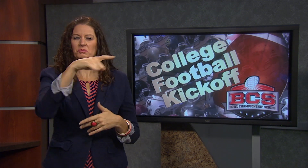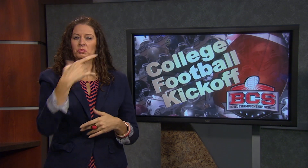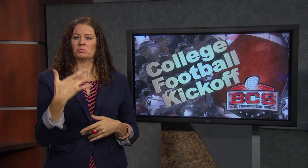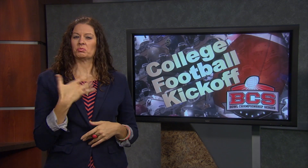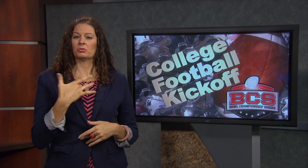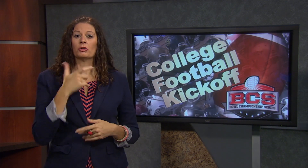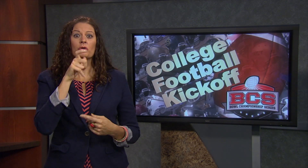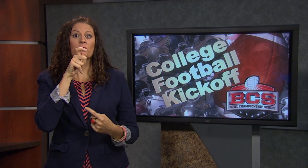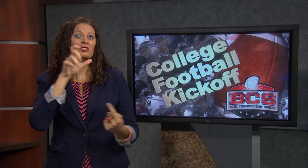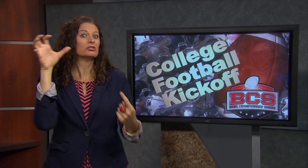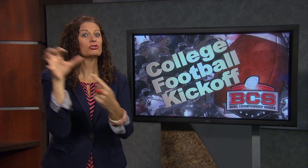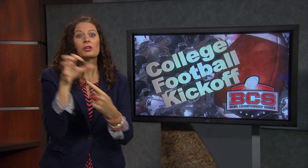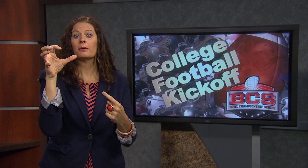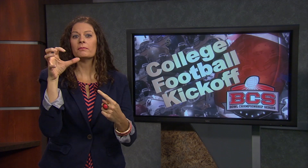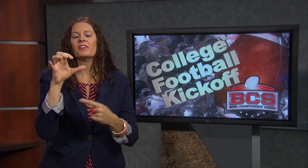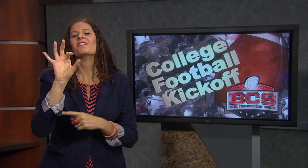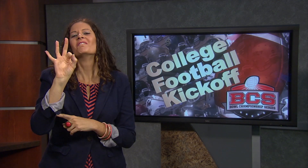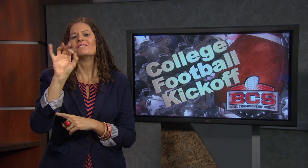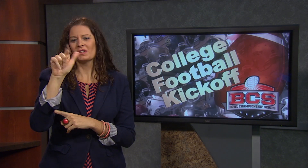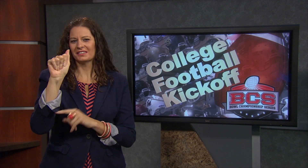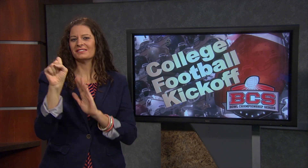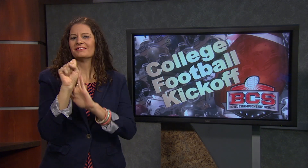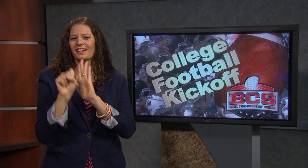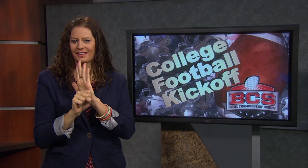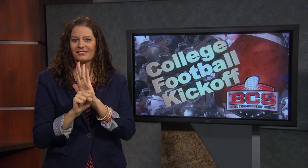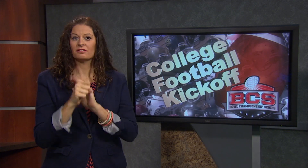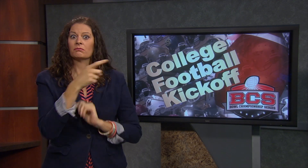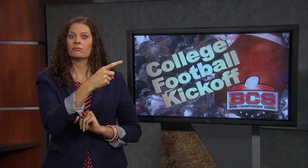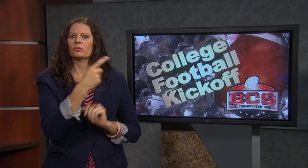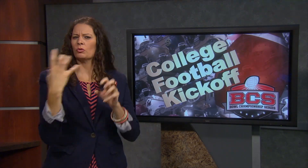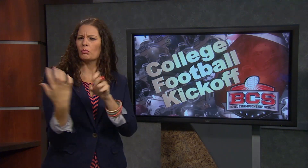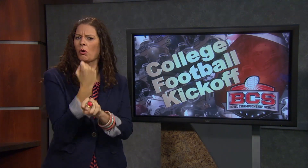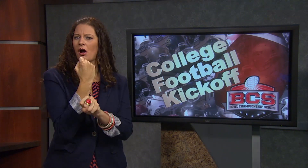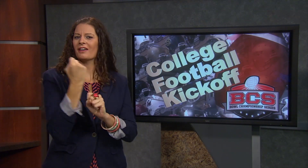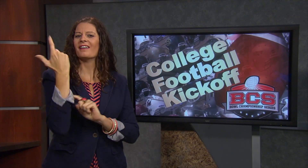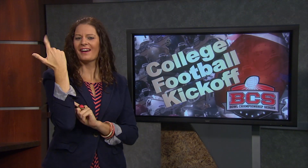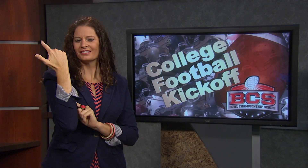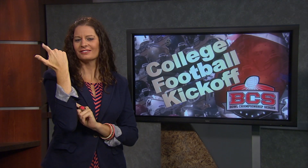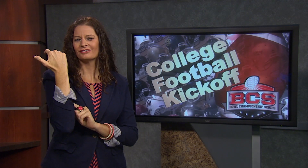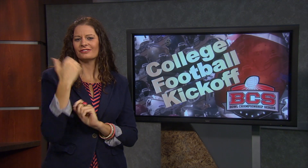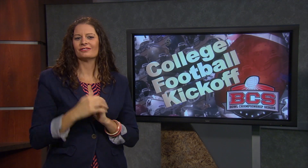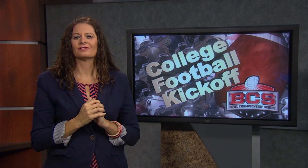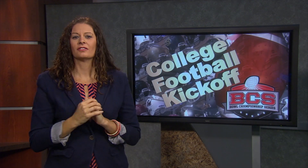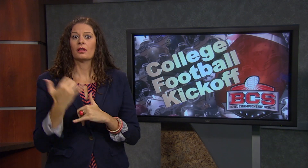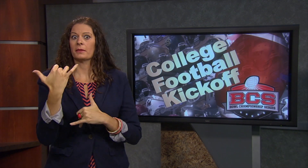The preseason favorite is Florida State who won the championship last year. However, this